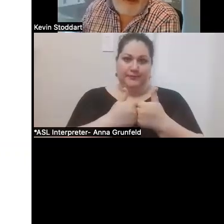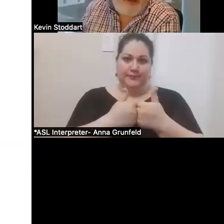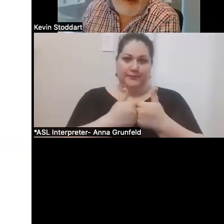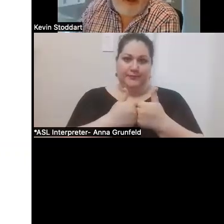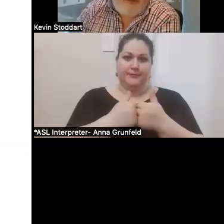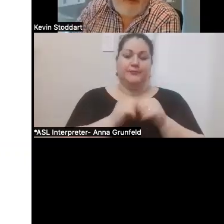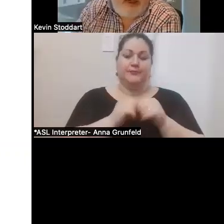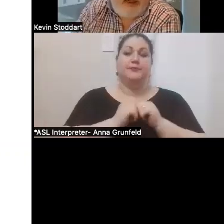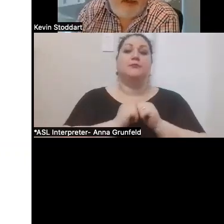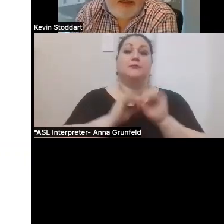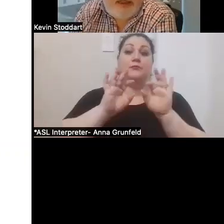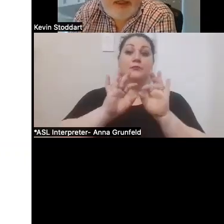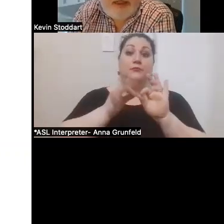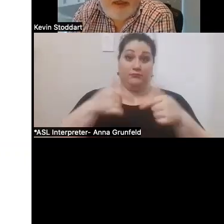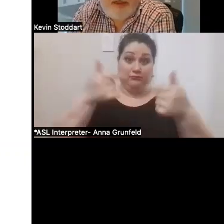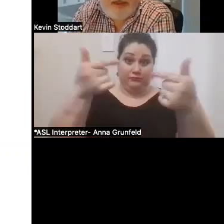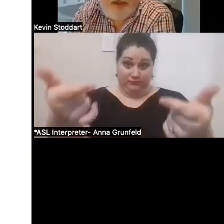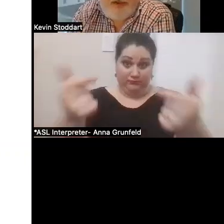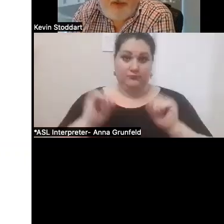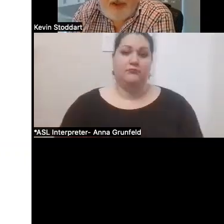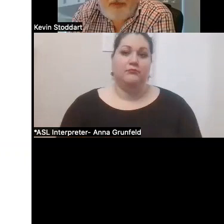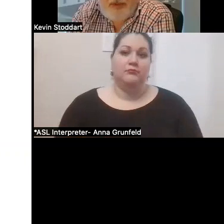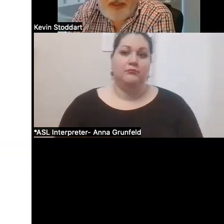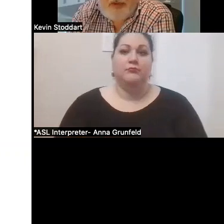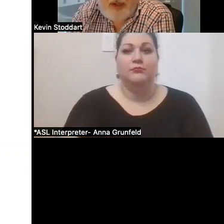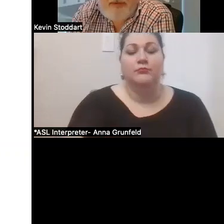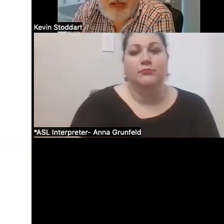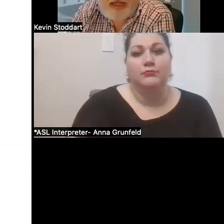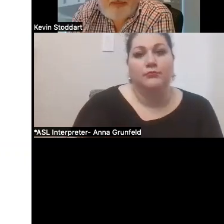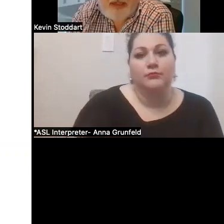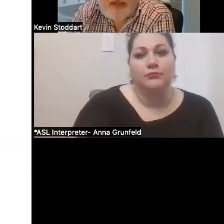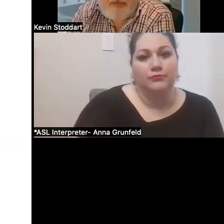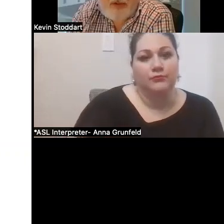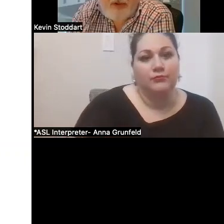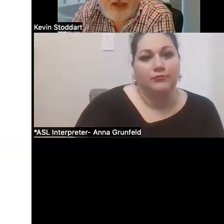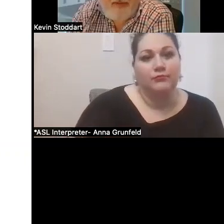You need to assist the student with administrative aspects of their life.